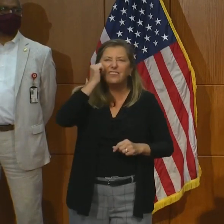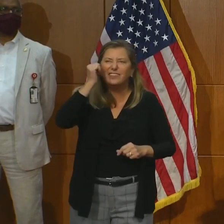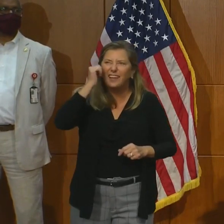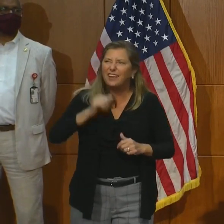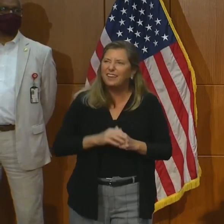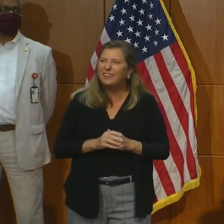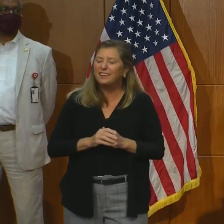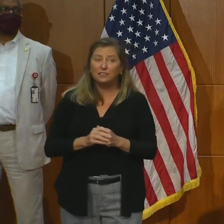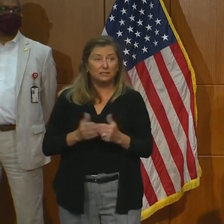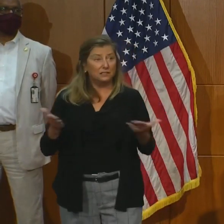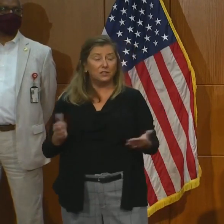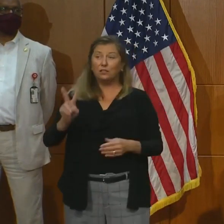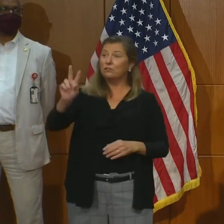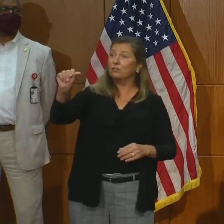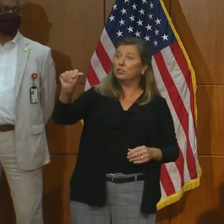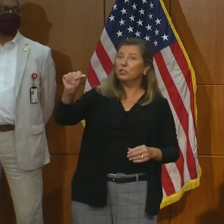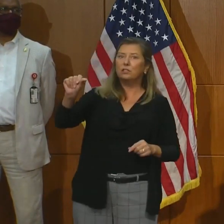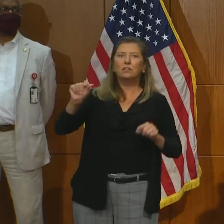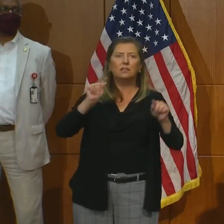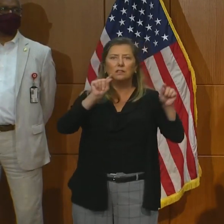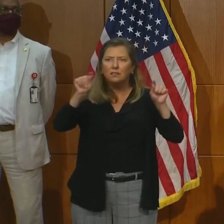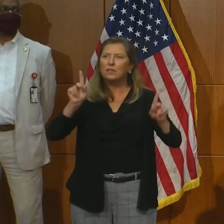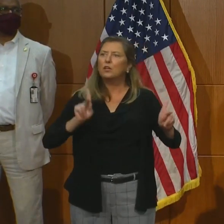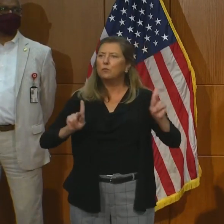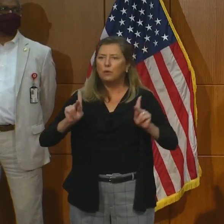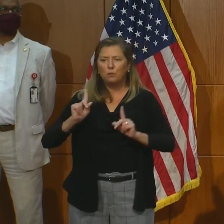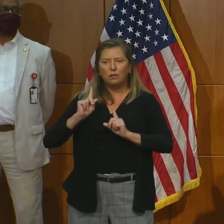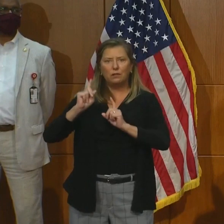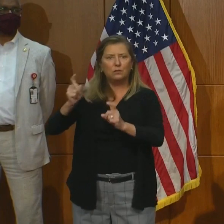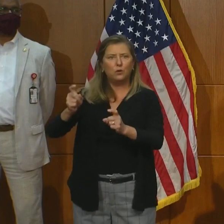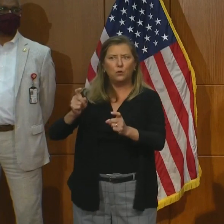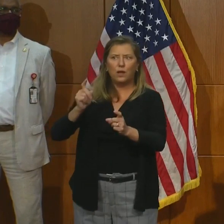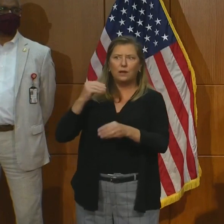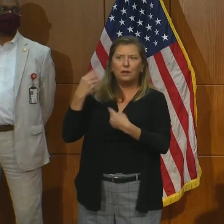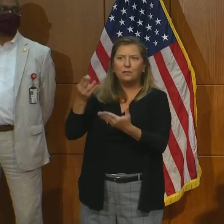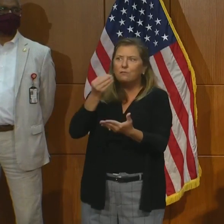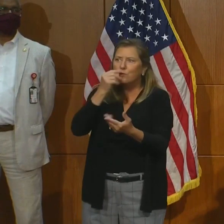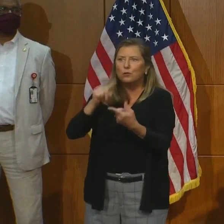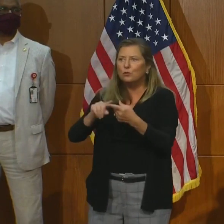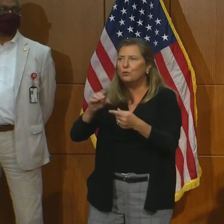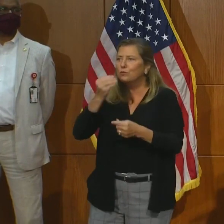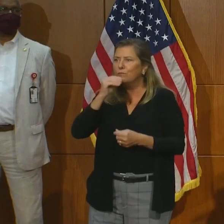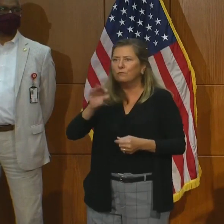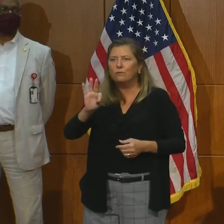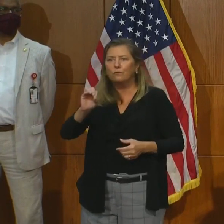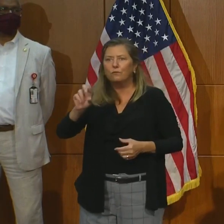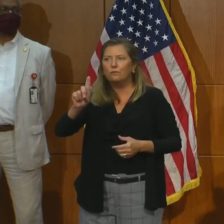AND NEIGHBORS EVEN PEOPLE WE DON'T KNOW AND I SEE THIS